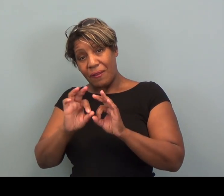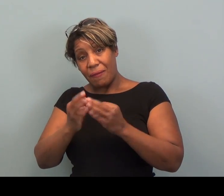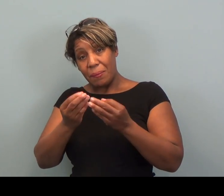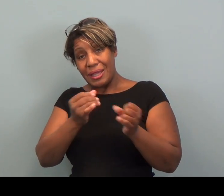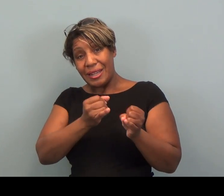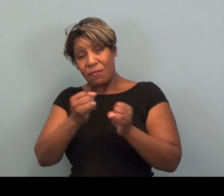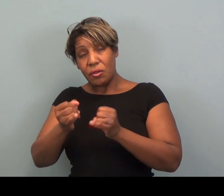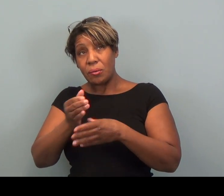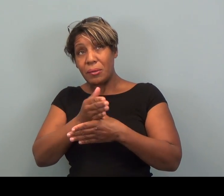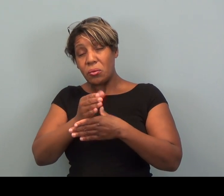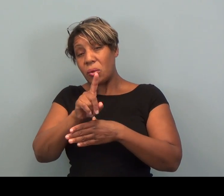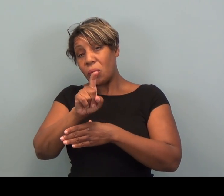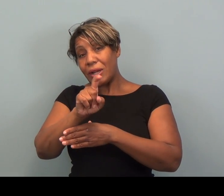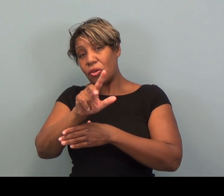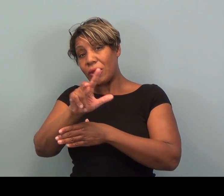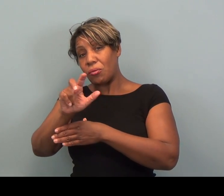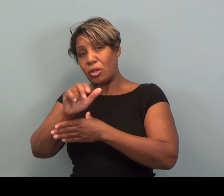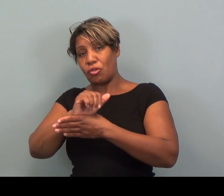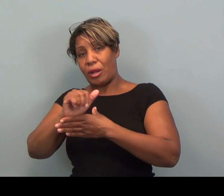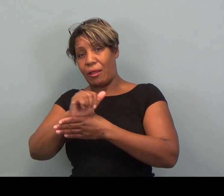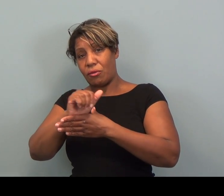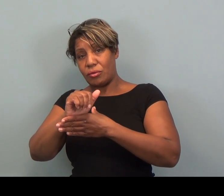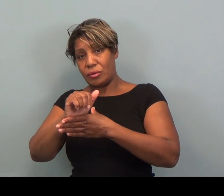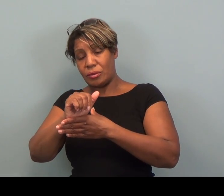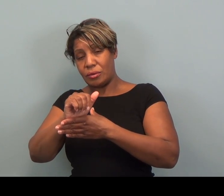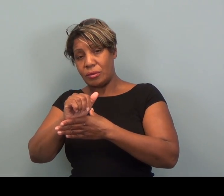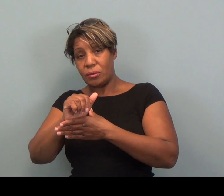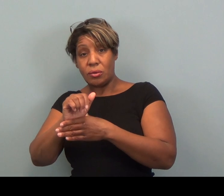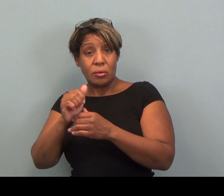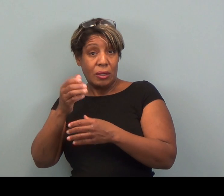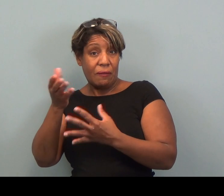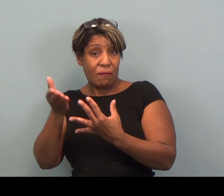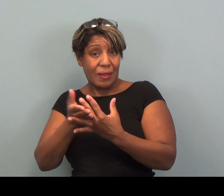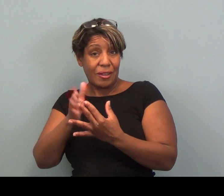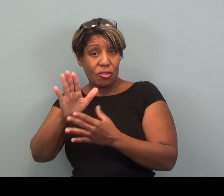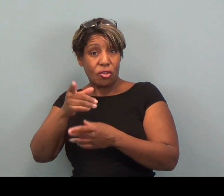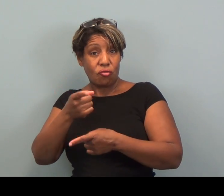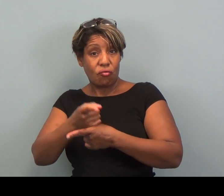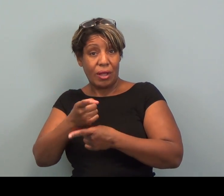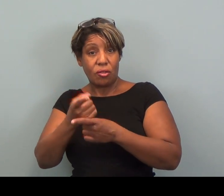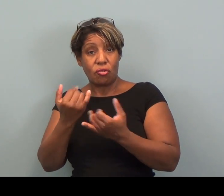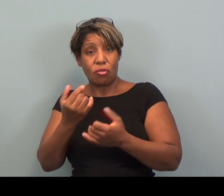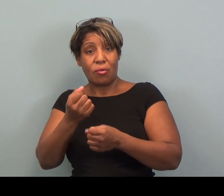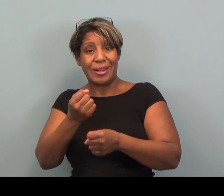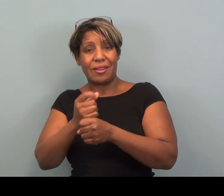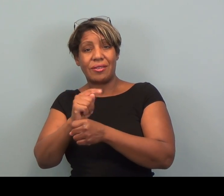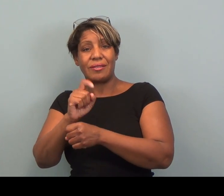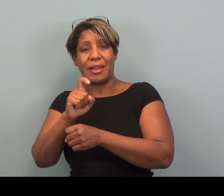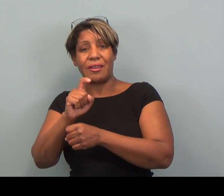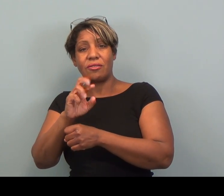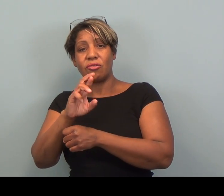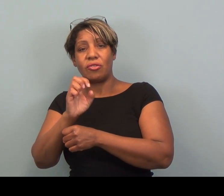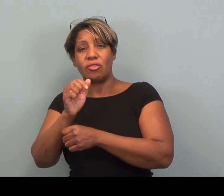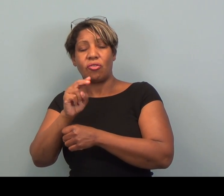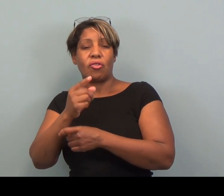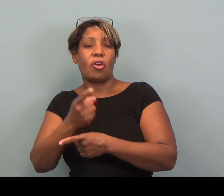between $100 to 300 in filing their regular, current year tax return, just an ordinary tax return,